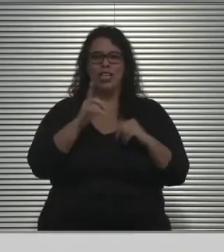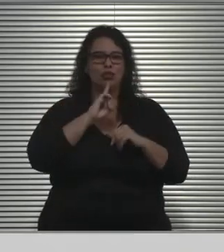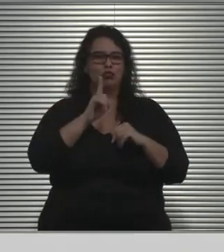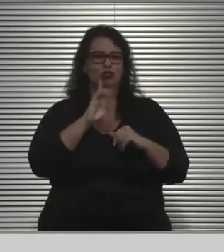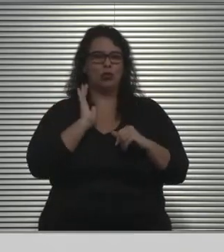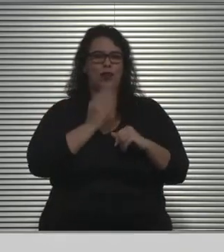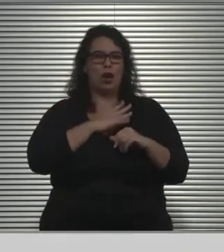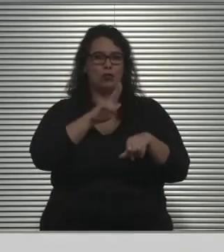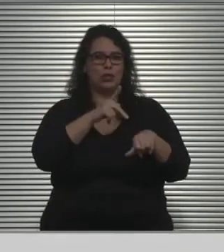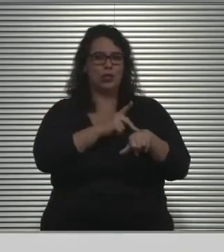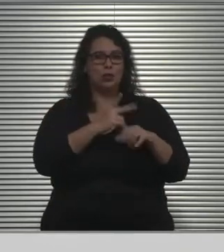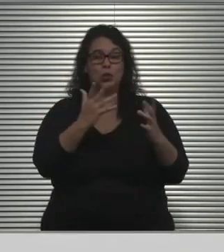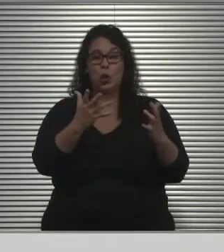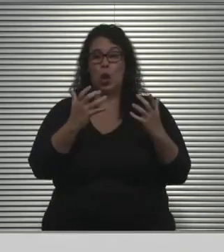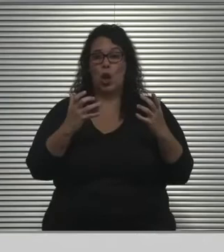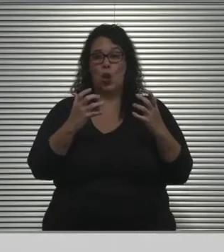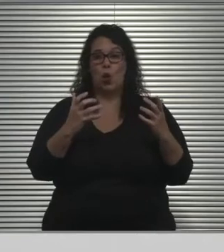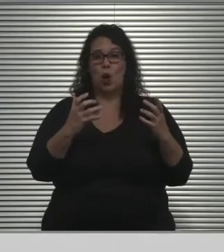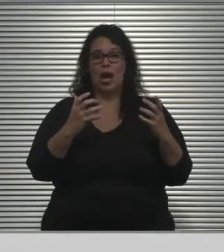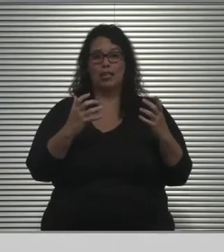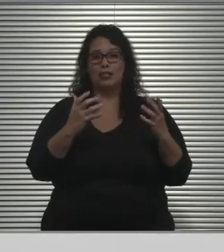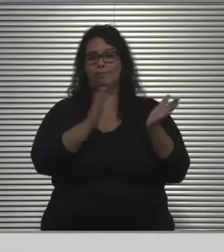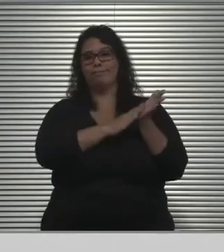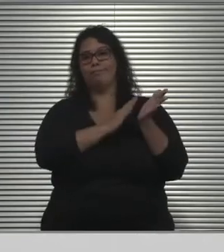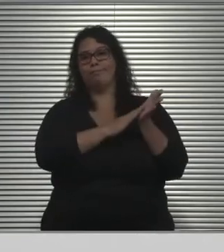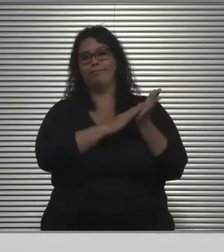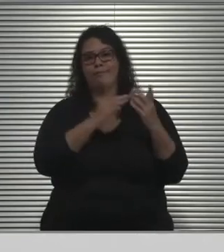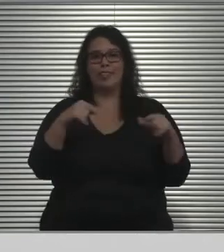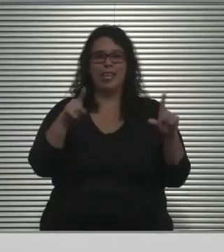So I just want to shout out to them how much we appreciate them.